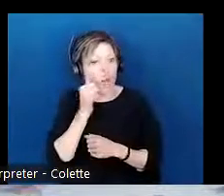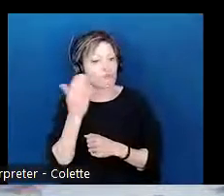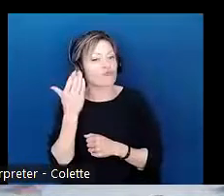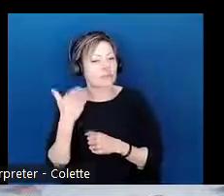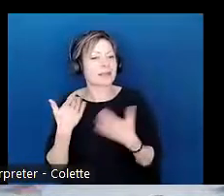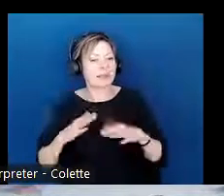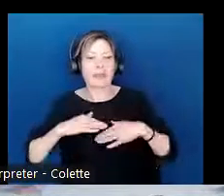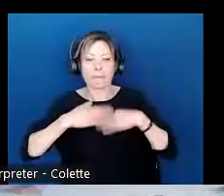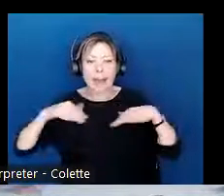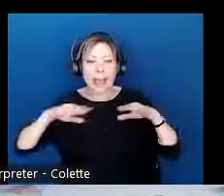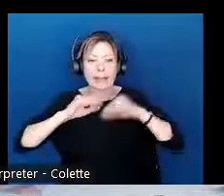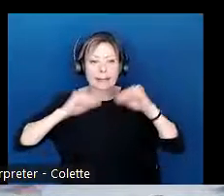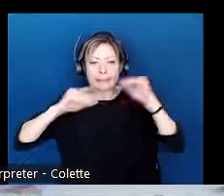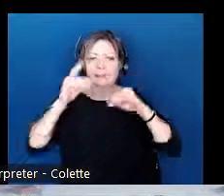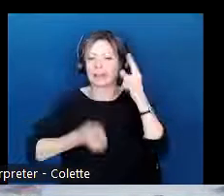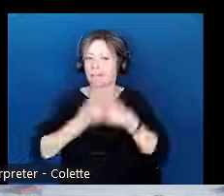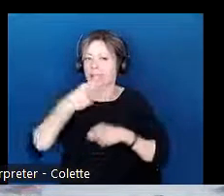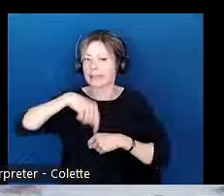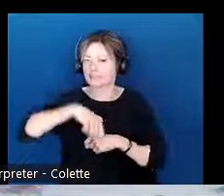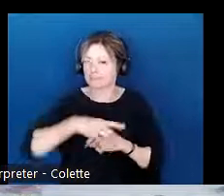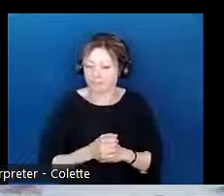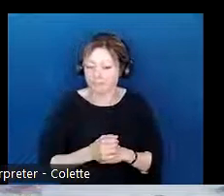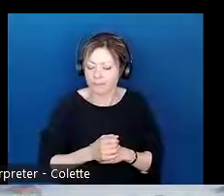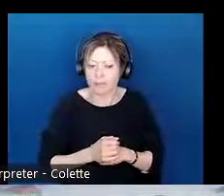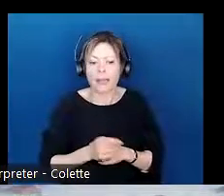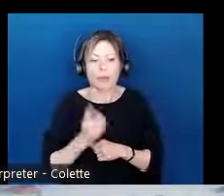So I think we're gonna come to some fungi in a minute